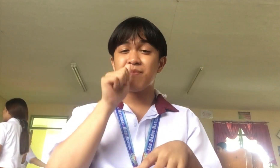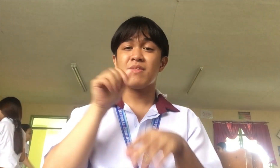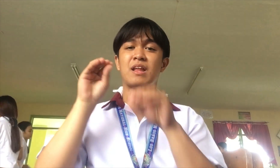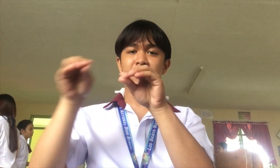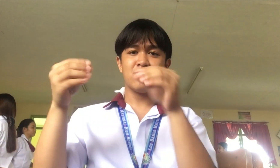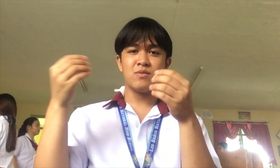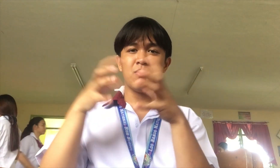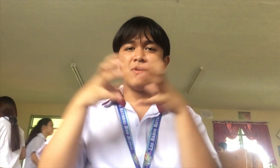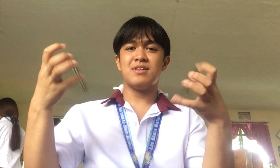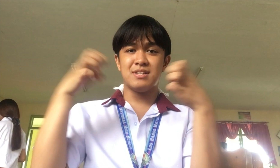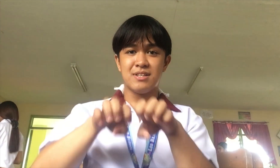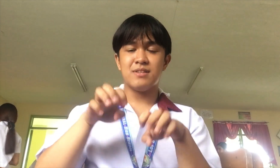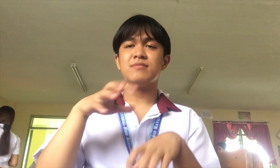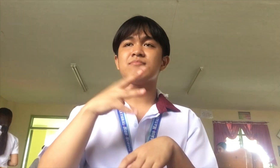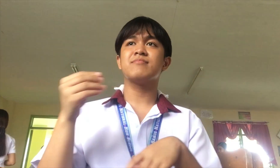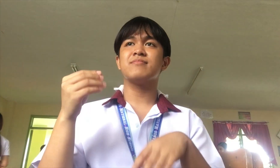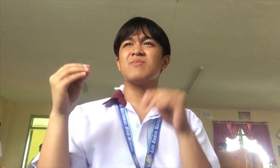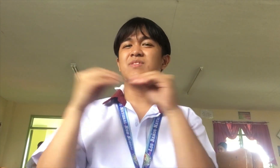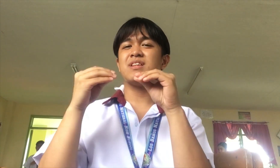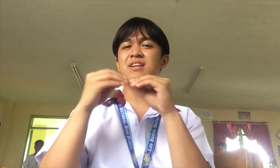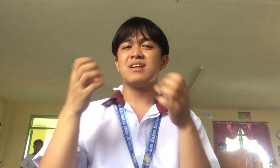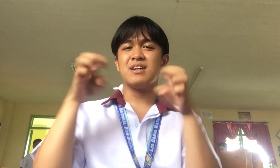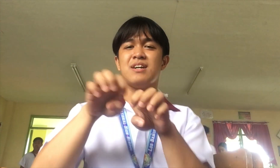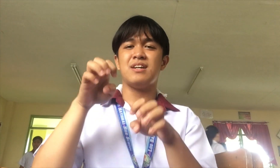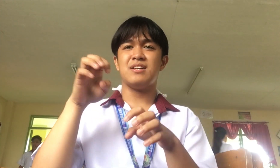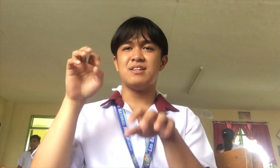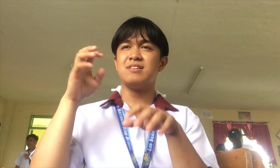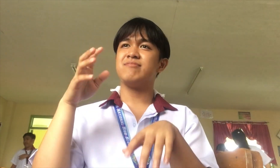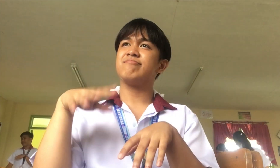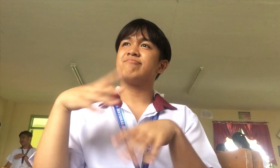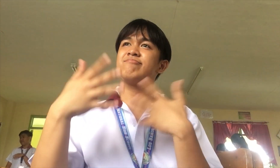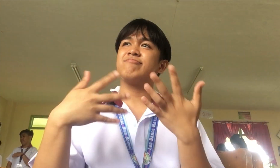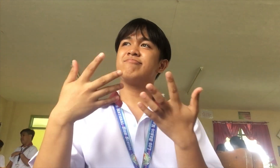they do have patiences, put so much efforts...uhmmmm